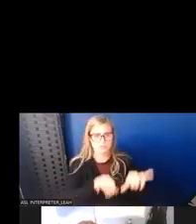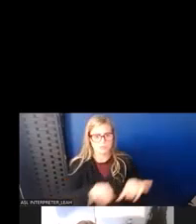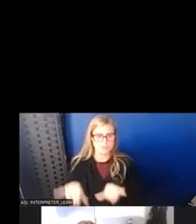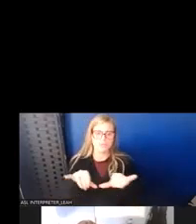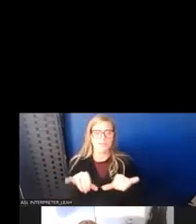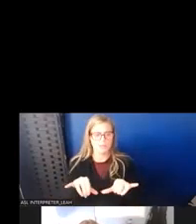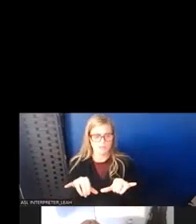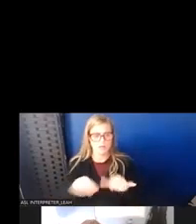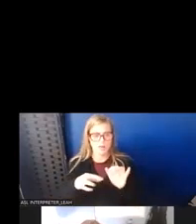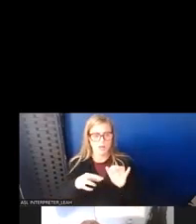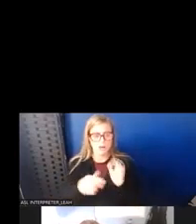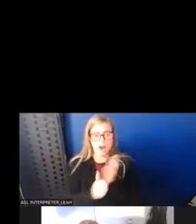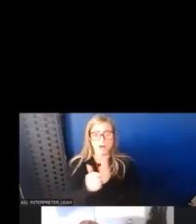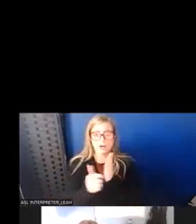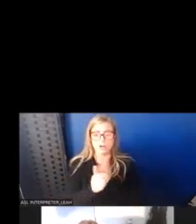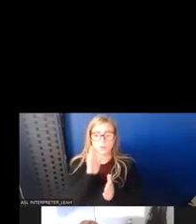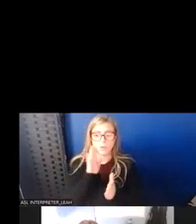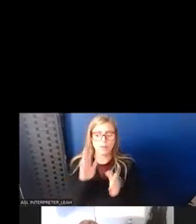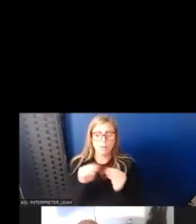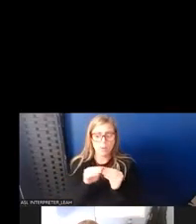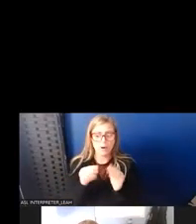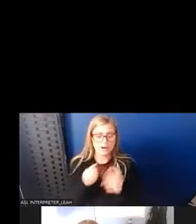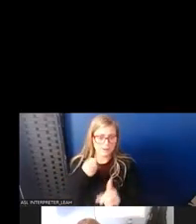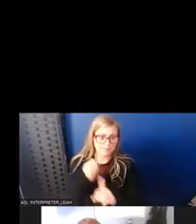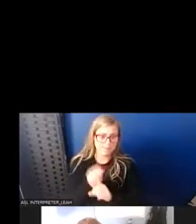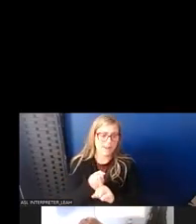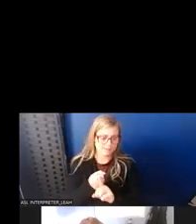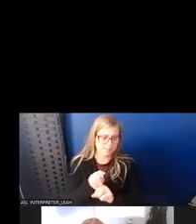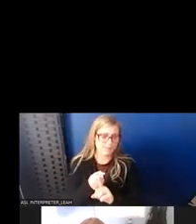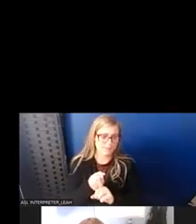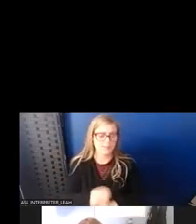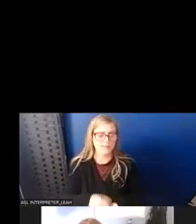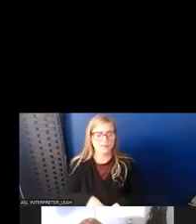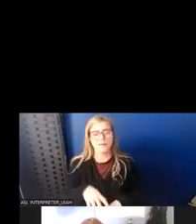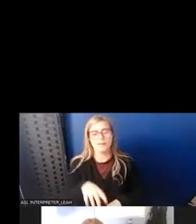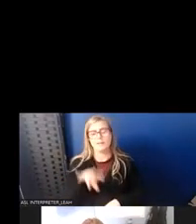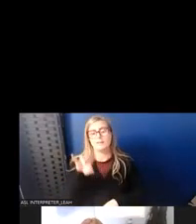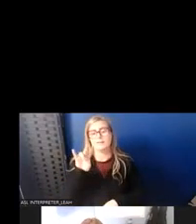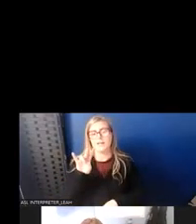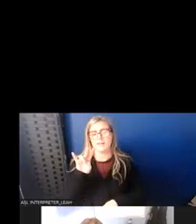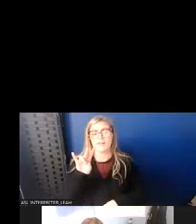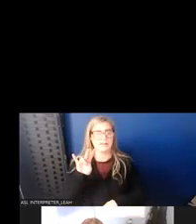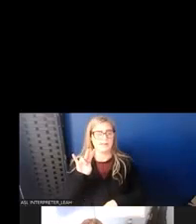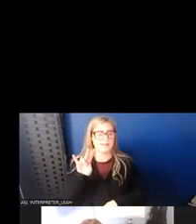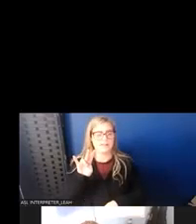that have much more impact. Seven, you want to diversify your team.